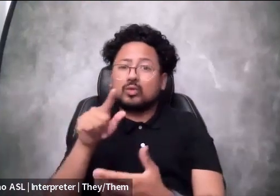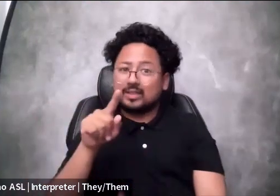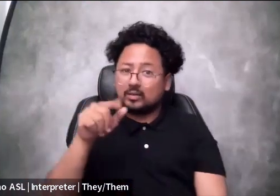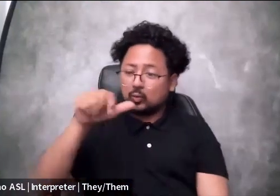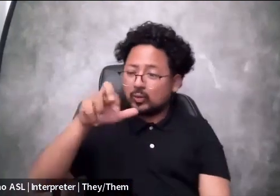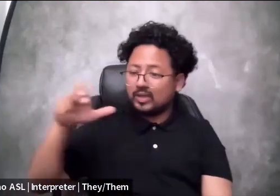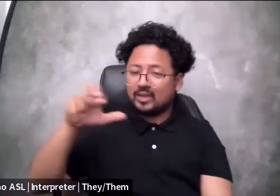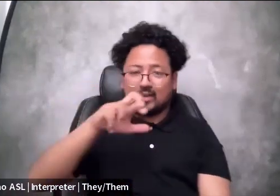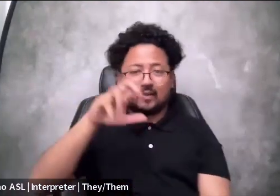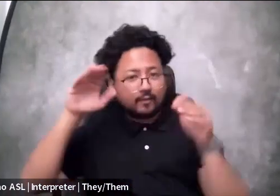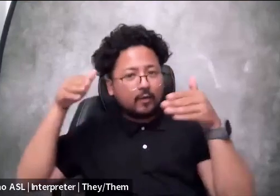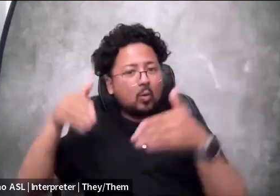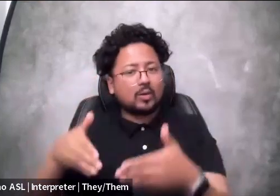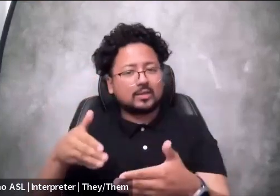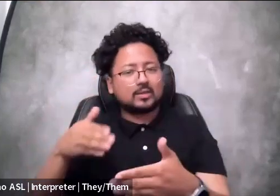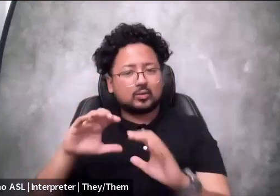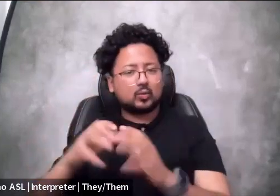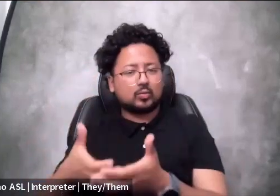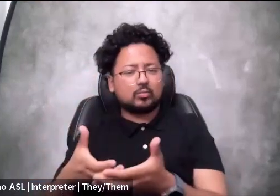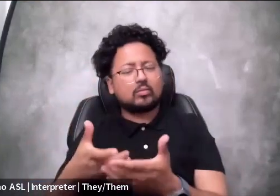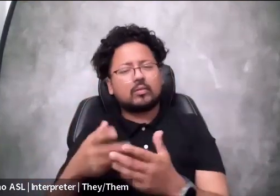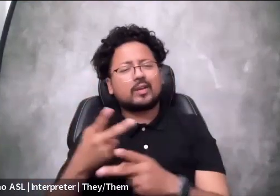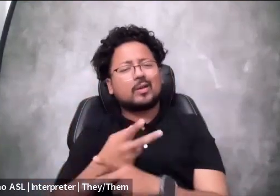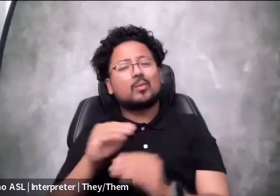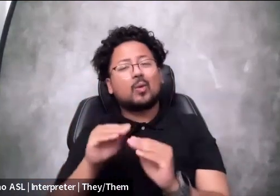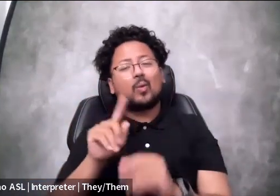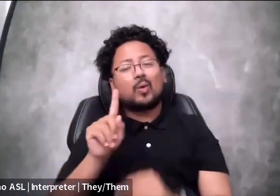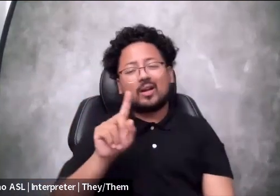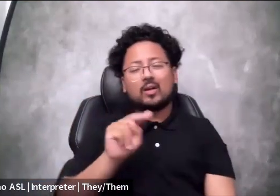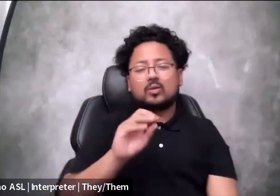organization and you can find out more about them nolose.org